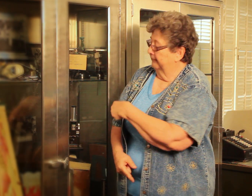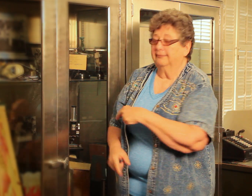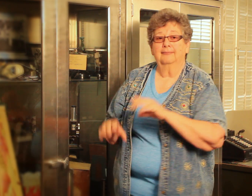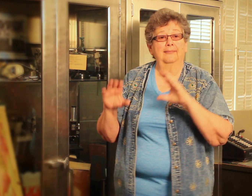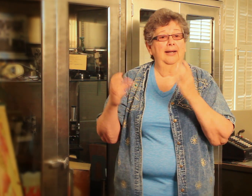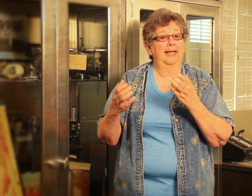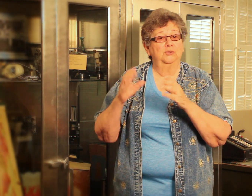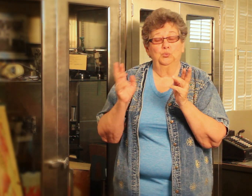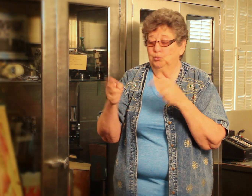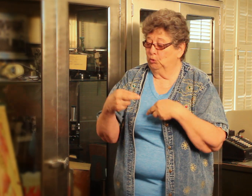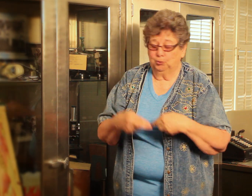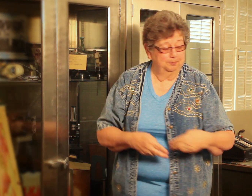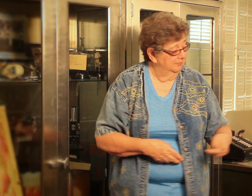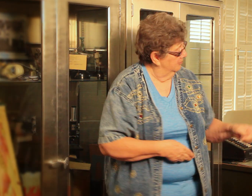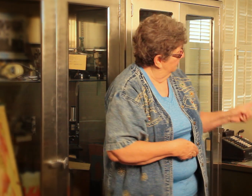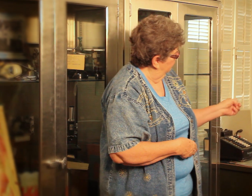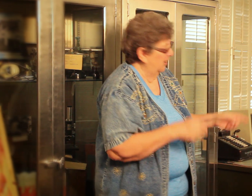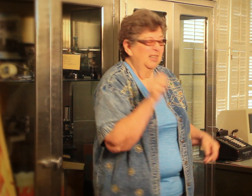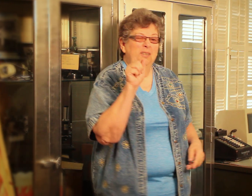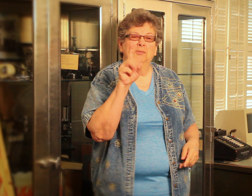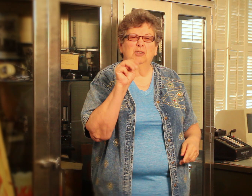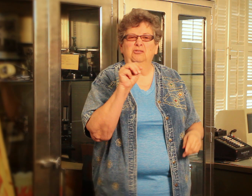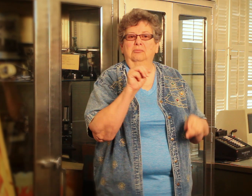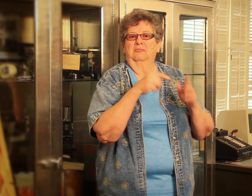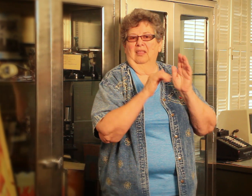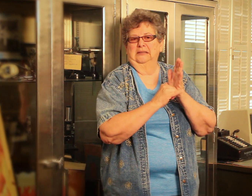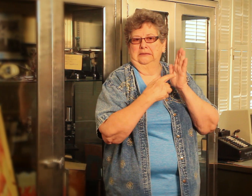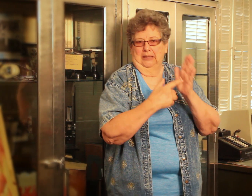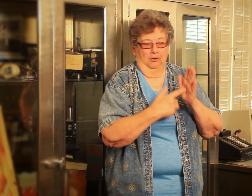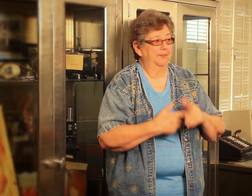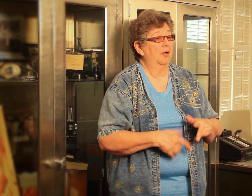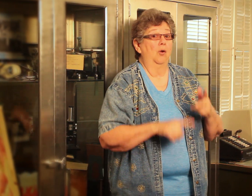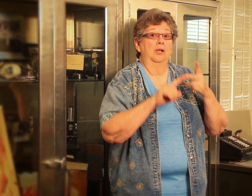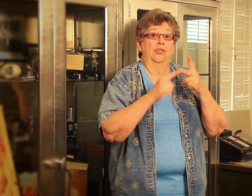From the infirmary, the gymnasium, the classroom, and administration for example.